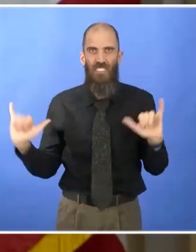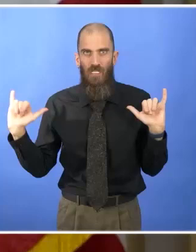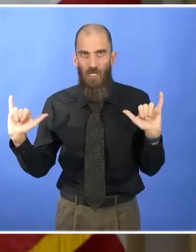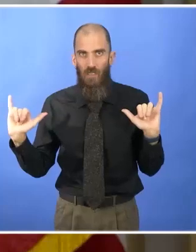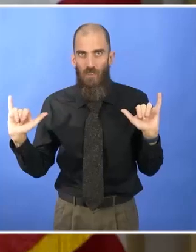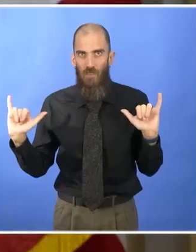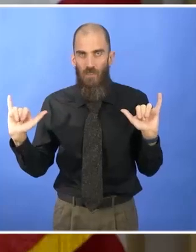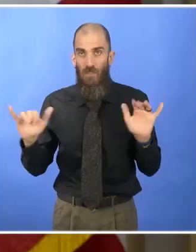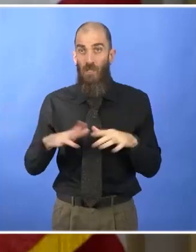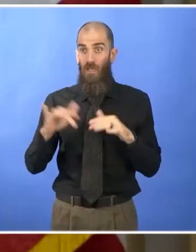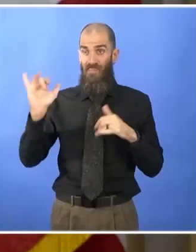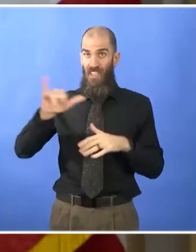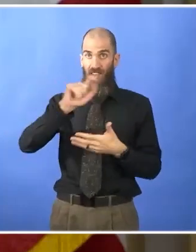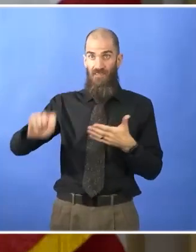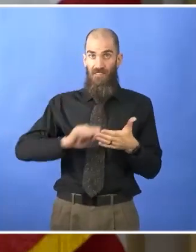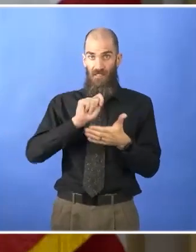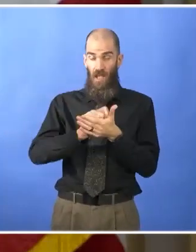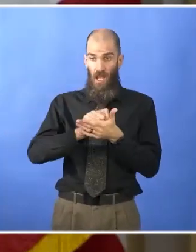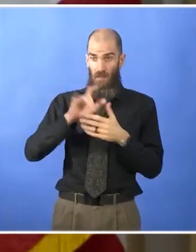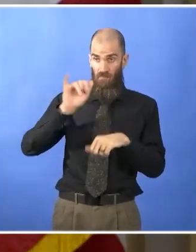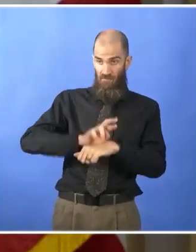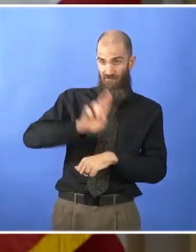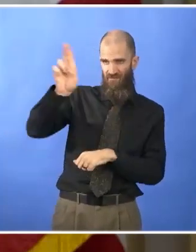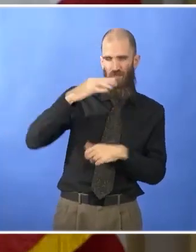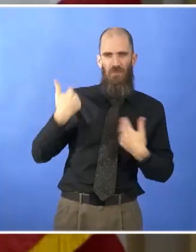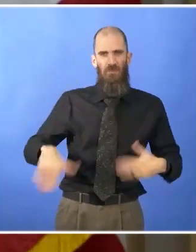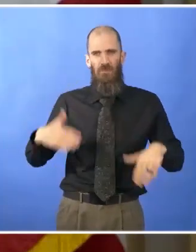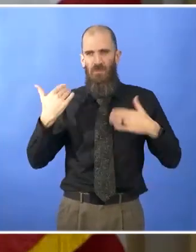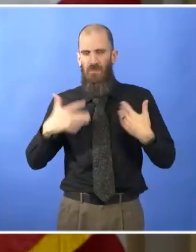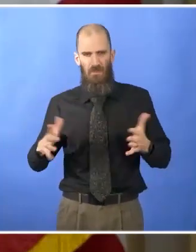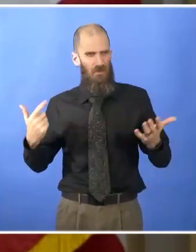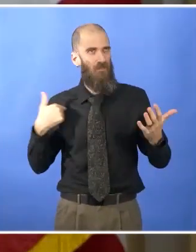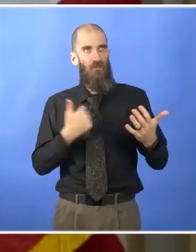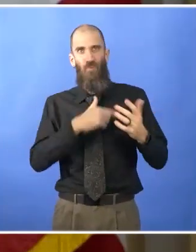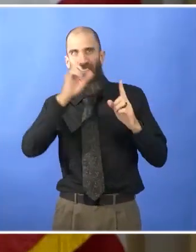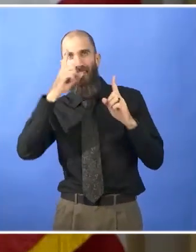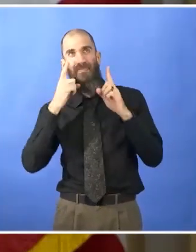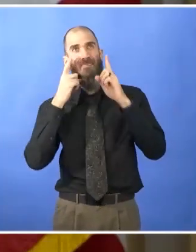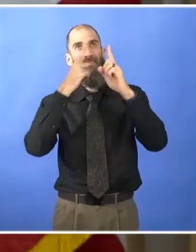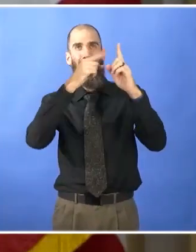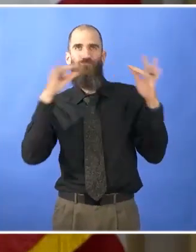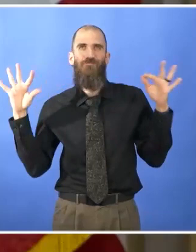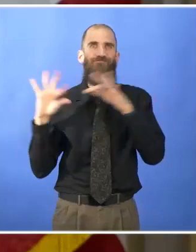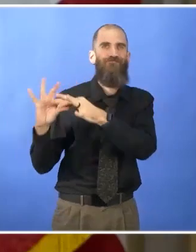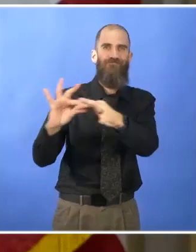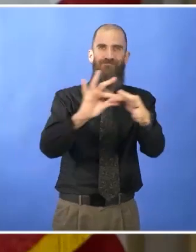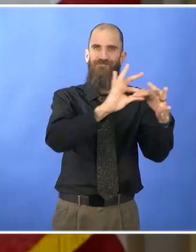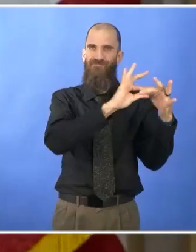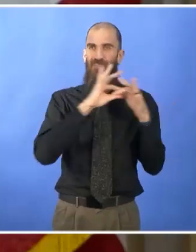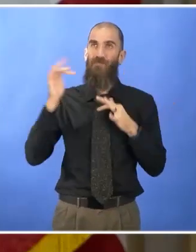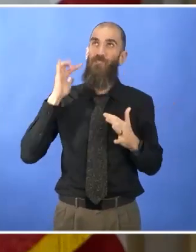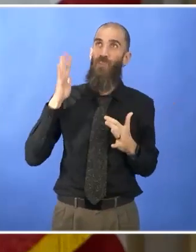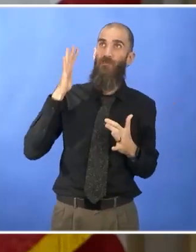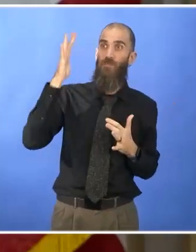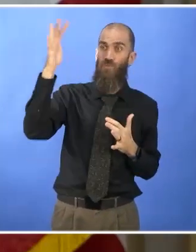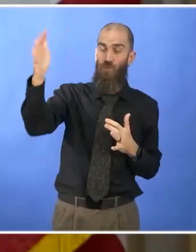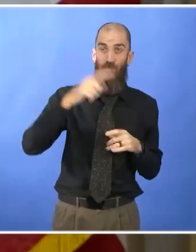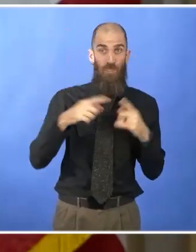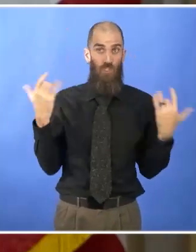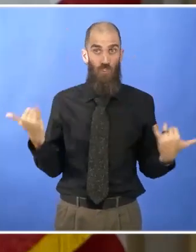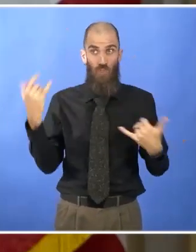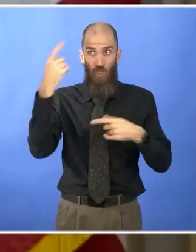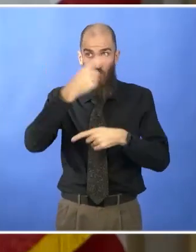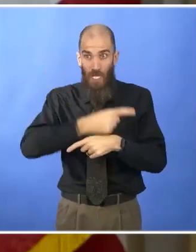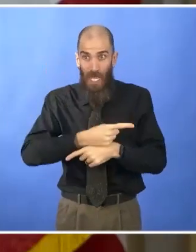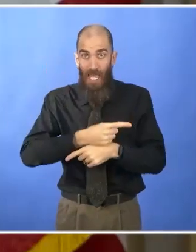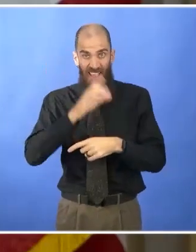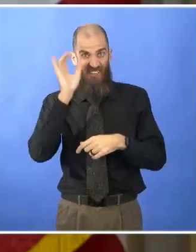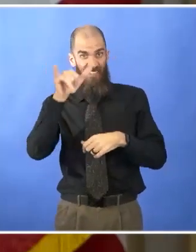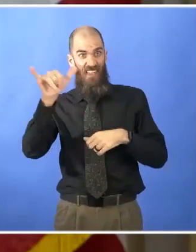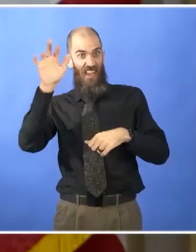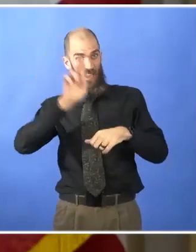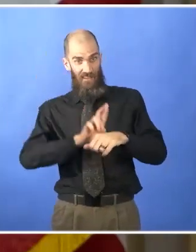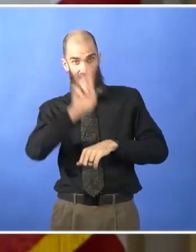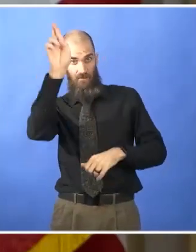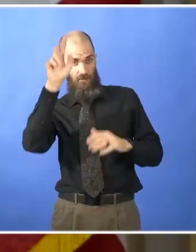COMMITMENT TO OUR CONNECTED FUTURE.